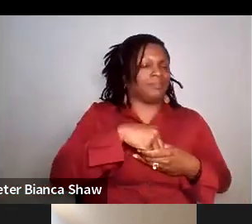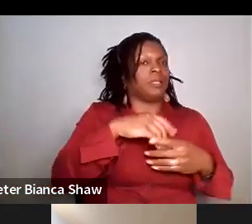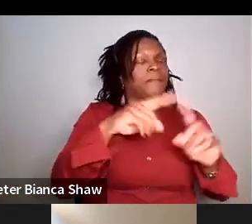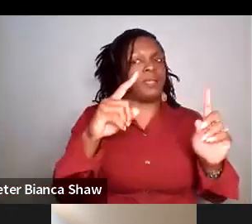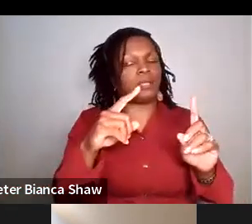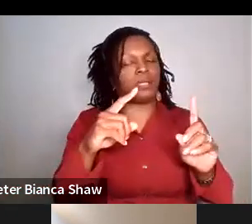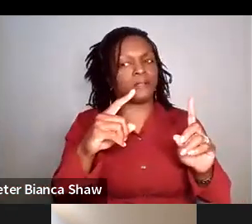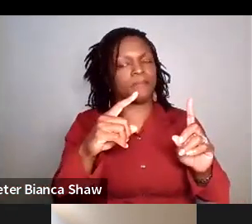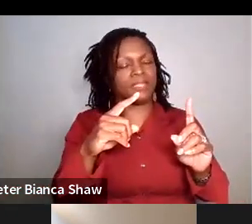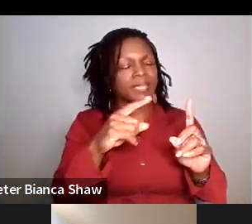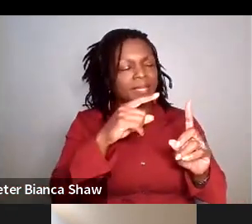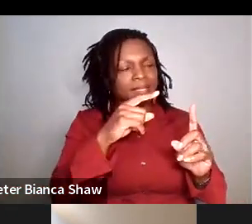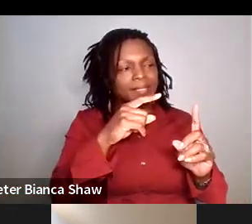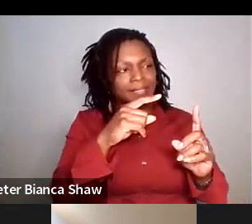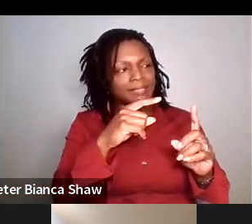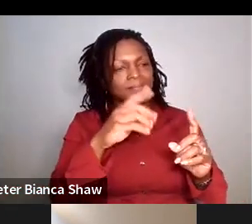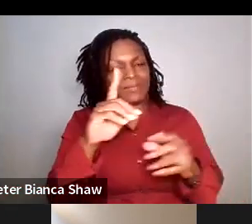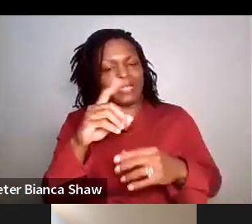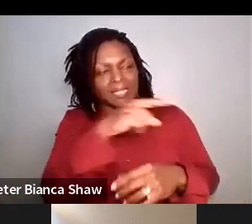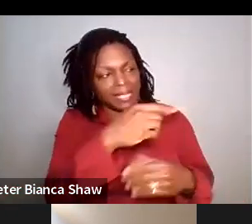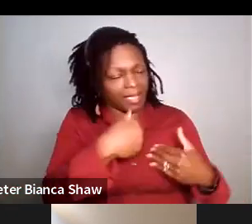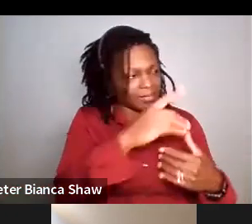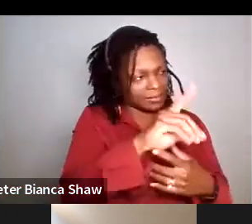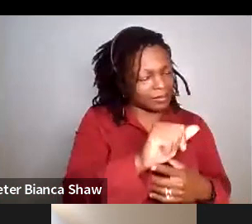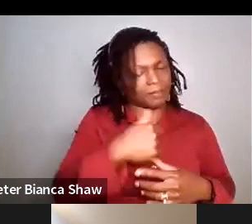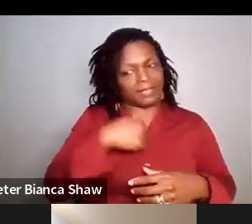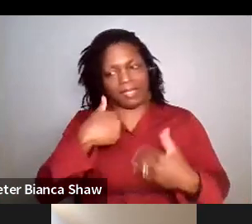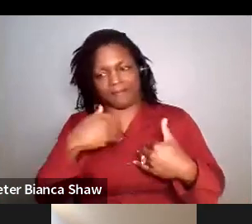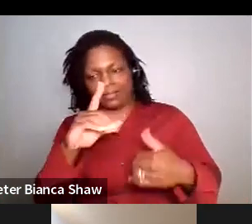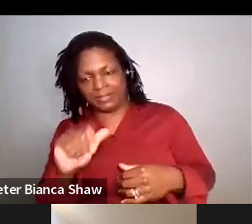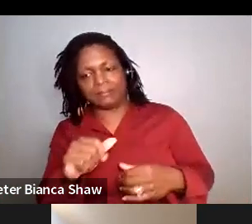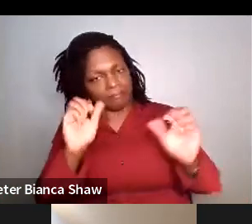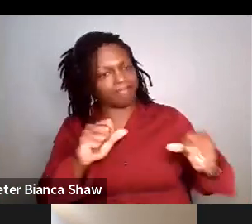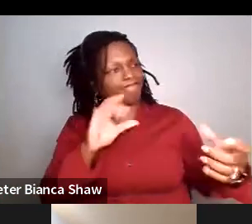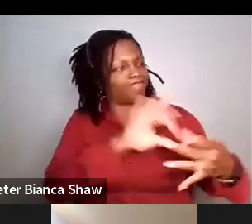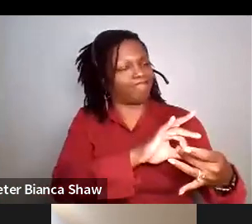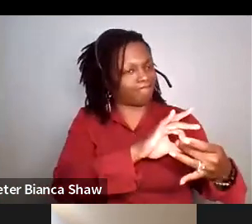He has disability, and then it, even in my whole family dynamic, extended to all.